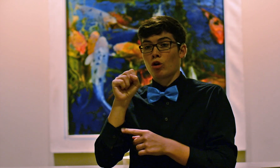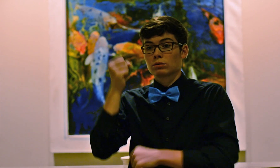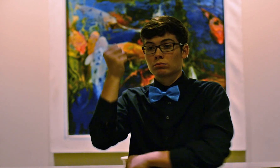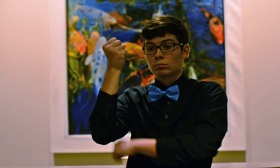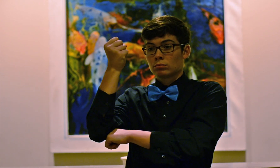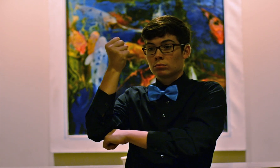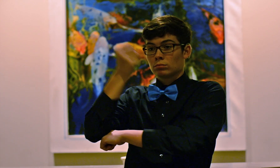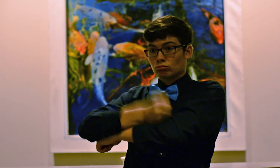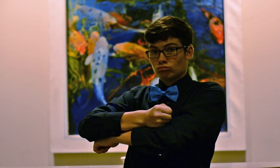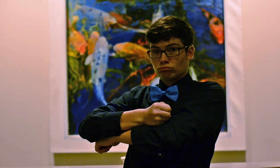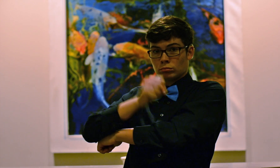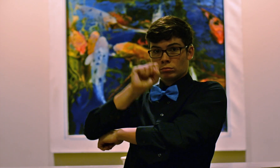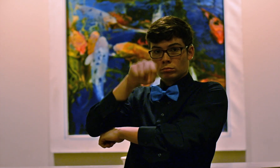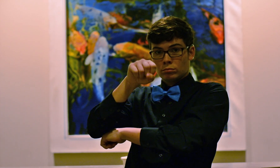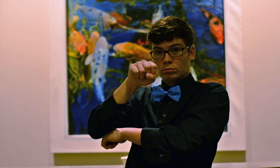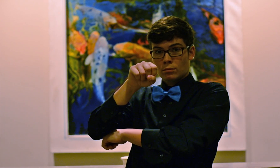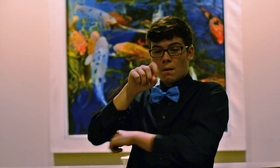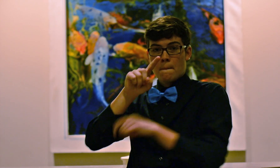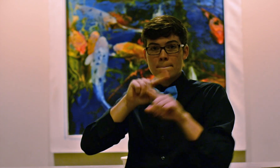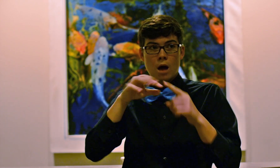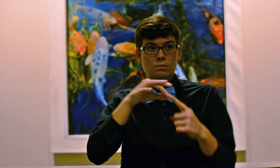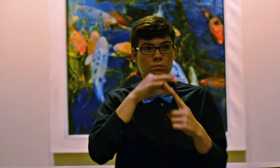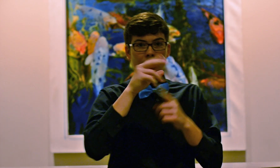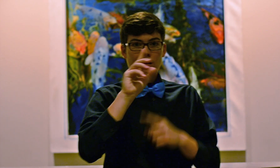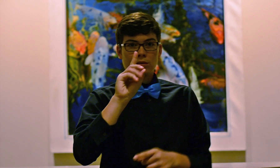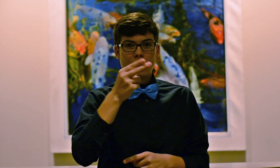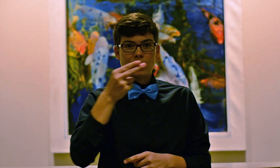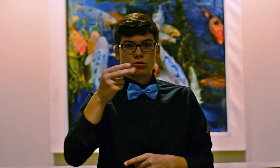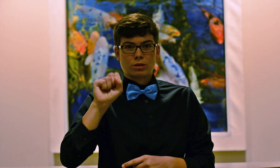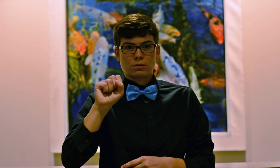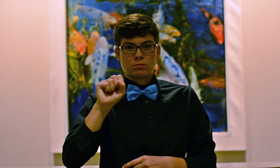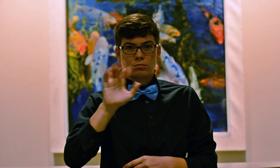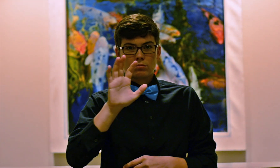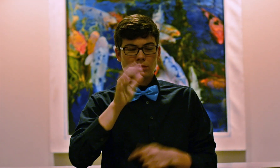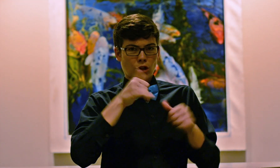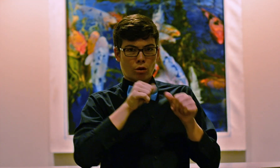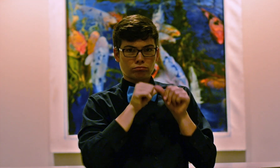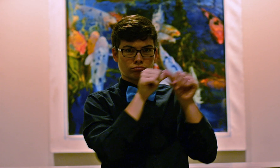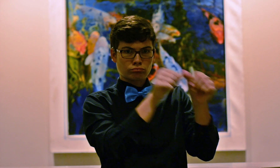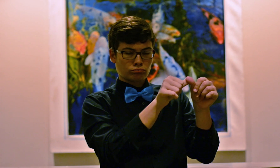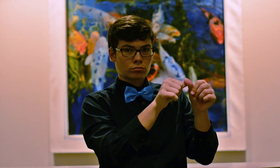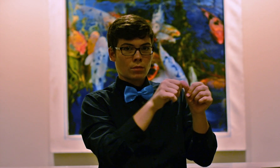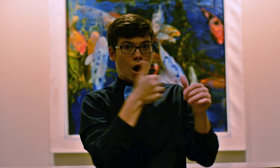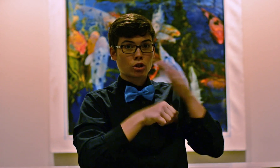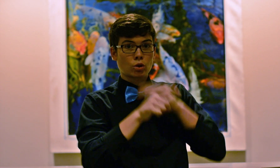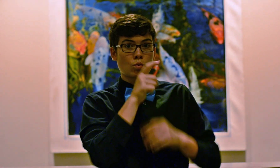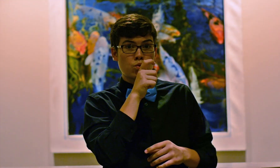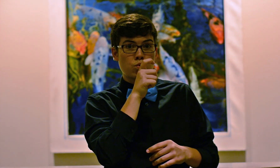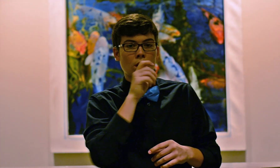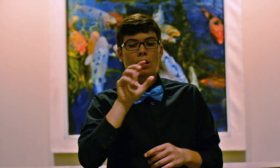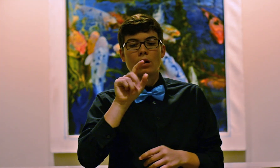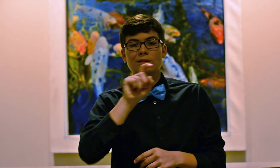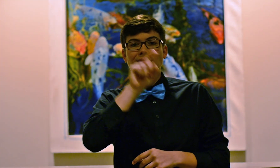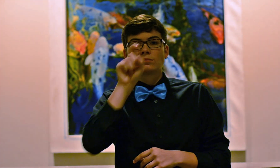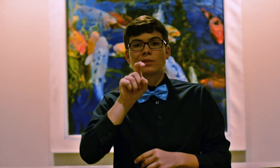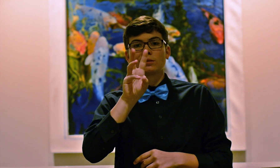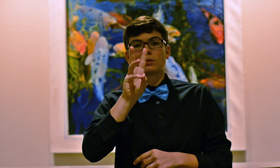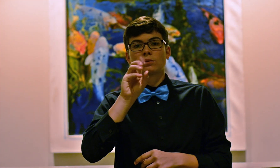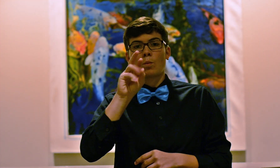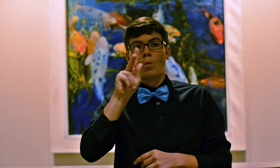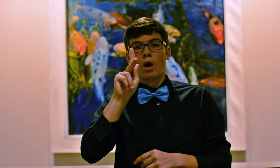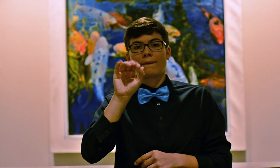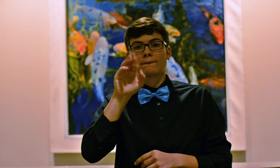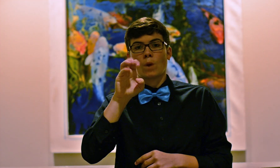DARS is being shut down. DHHS will be retained but being overlooked by Texas Workforce Commission.